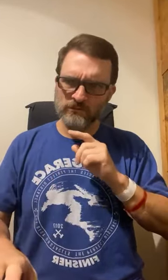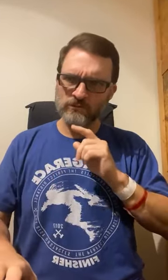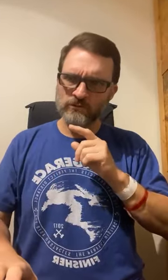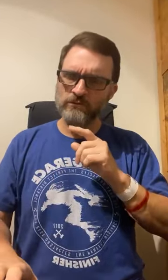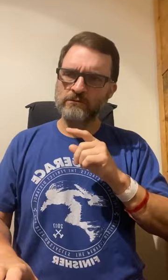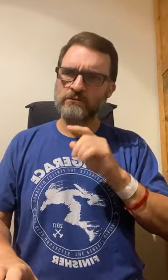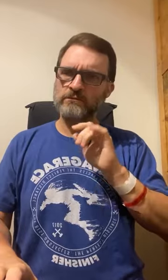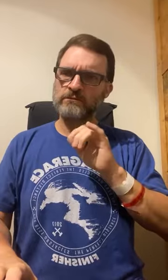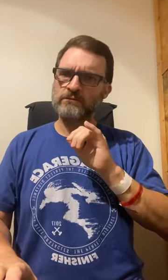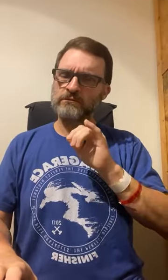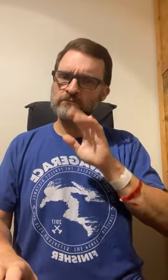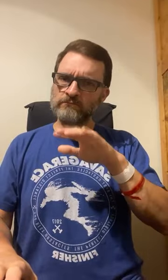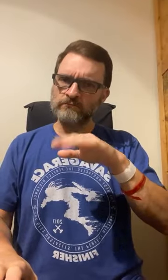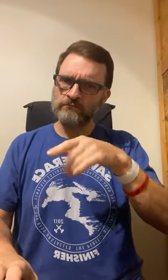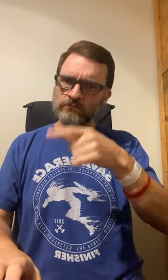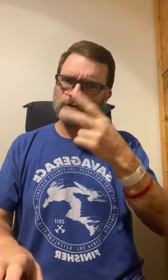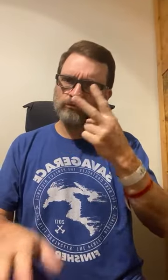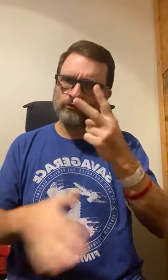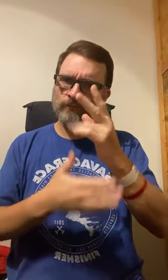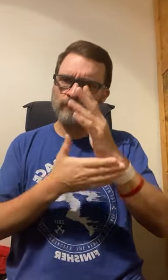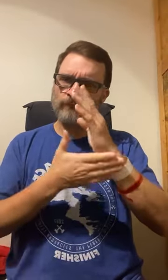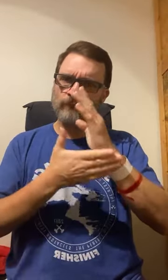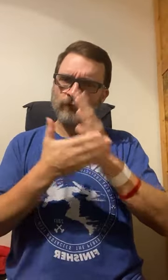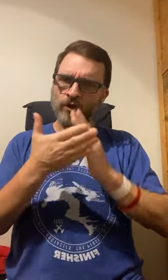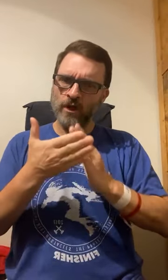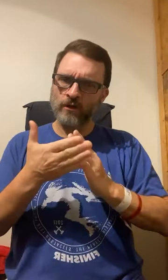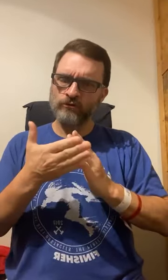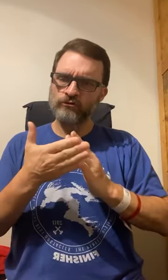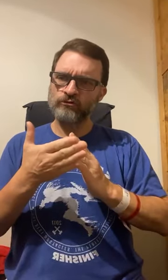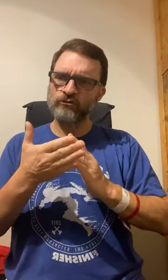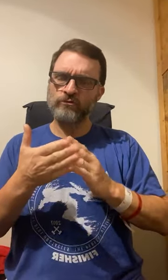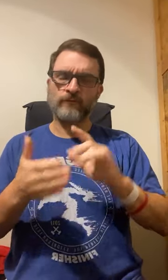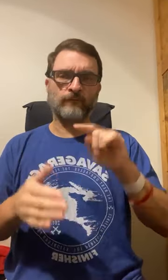Doctor told me that I had 2 fractures.